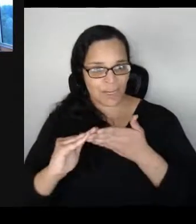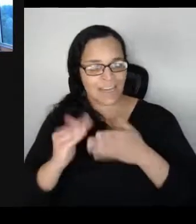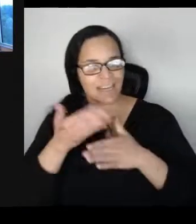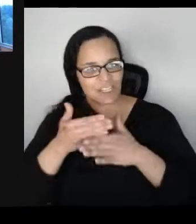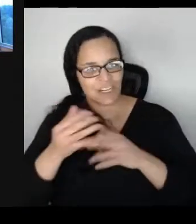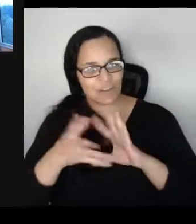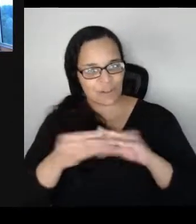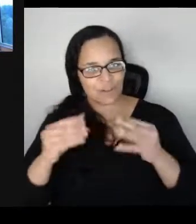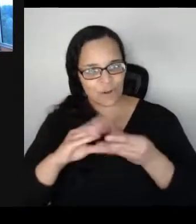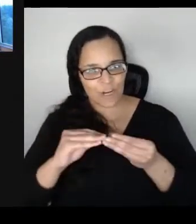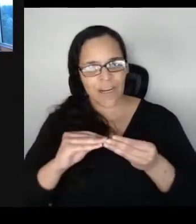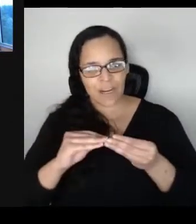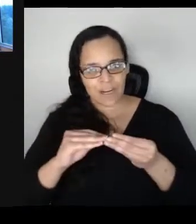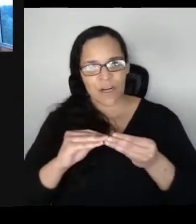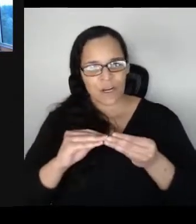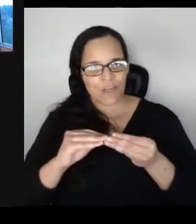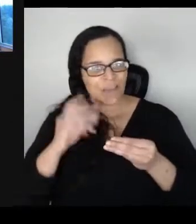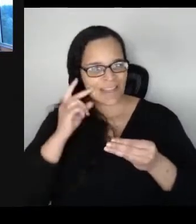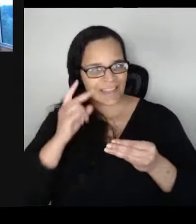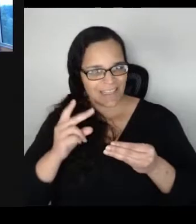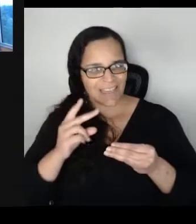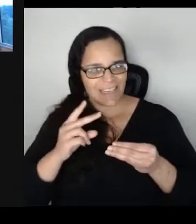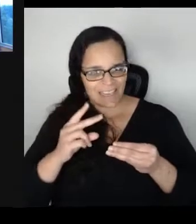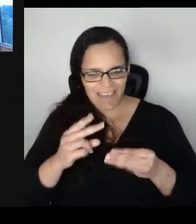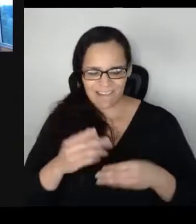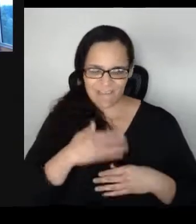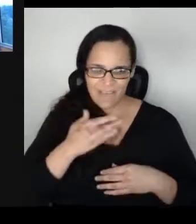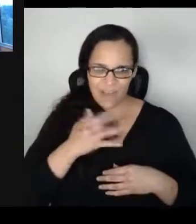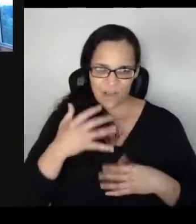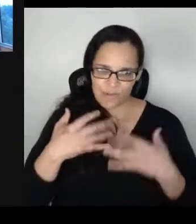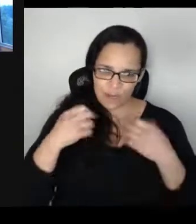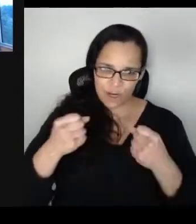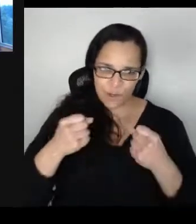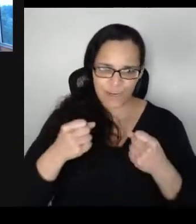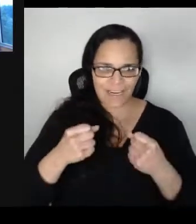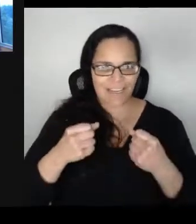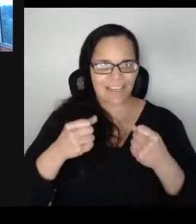that courage bit by bit. And that kind of personal transformation